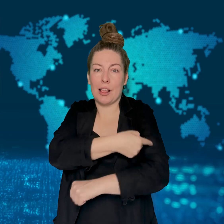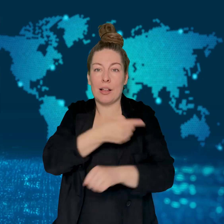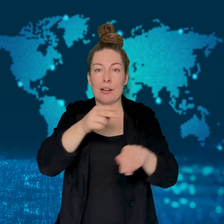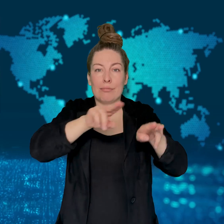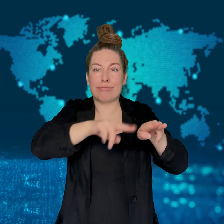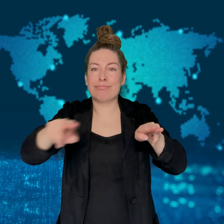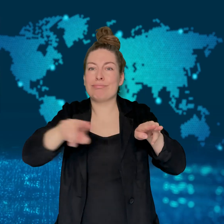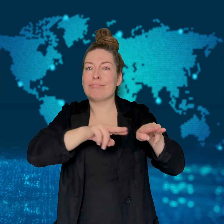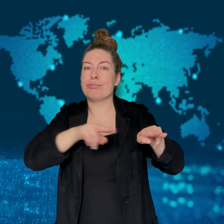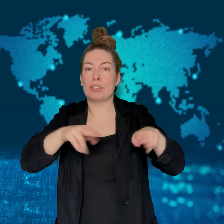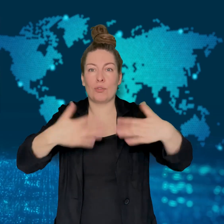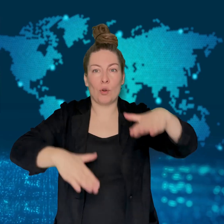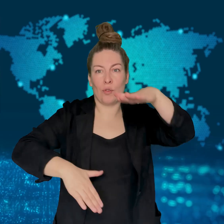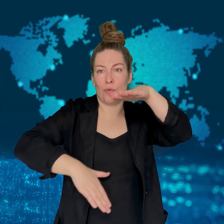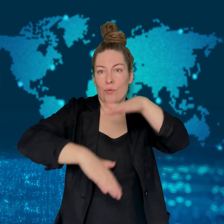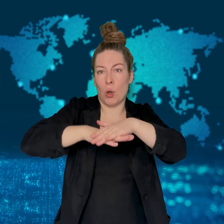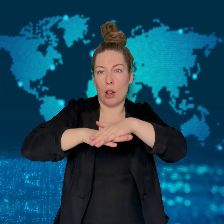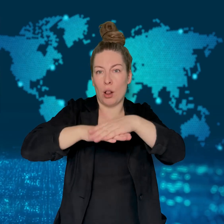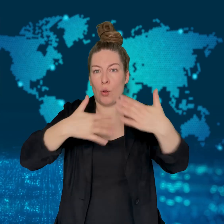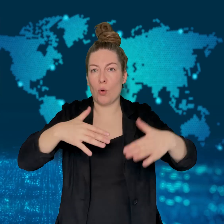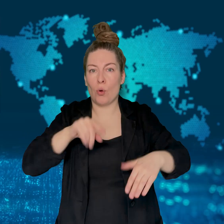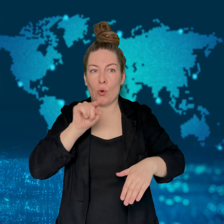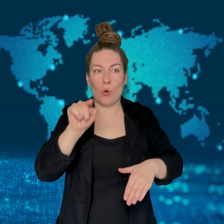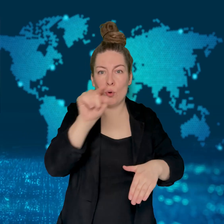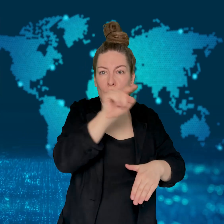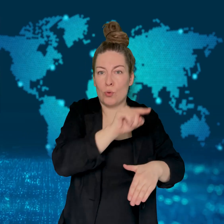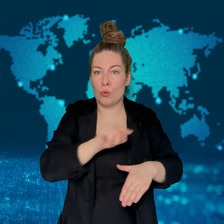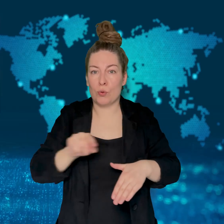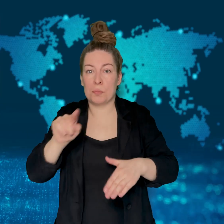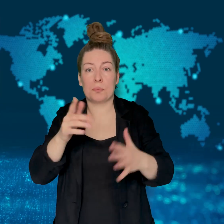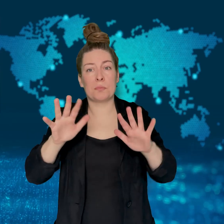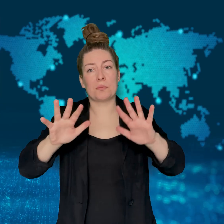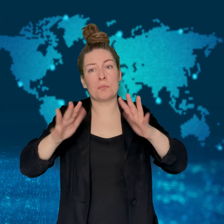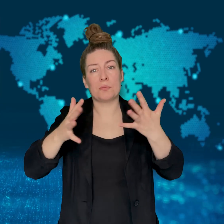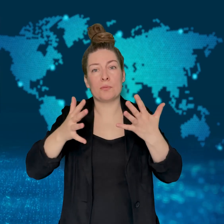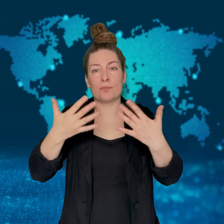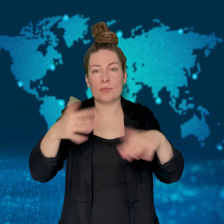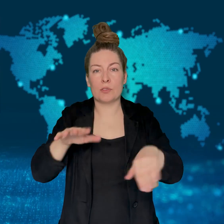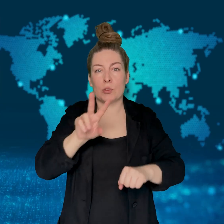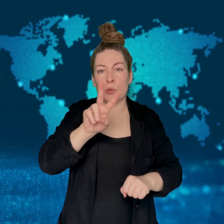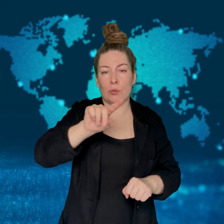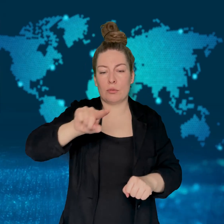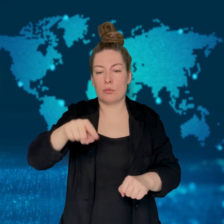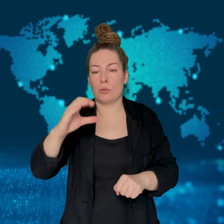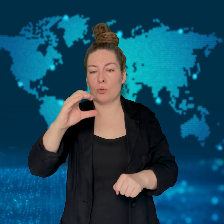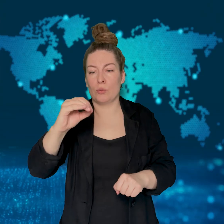Peru has placed 20 of its regions under a health alert as